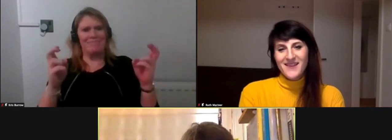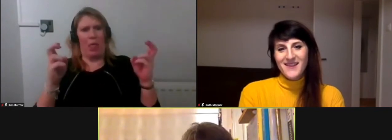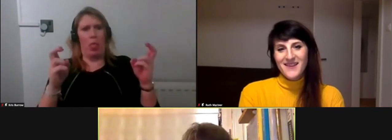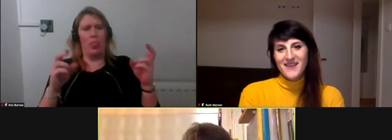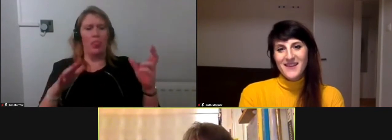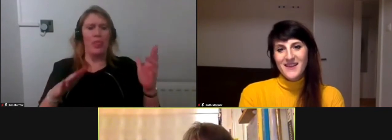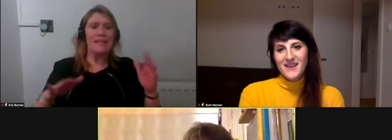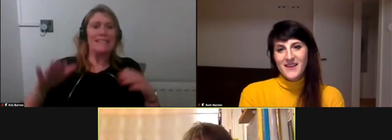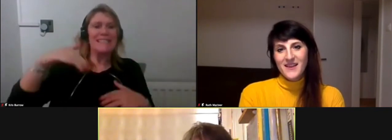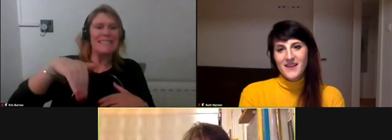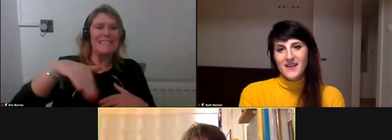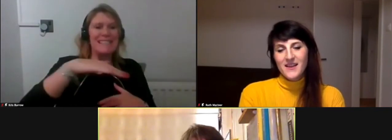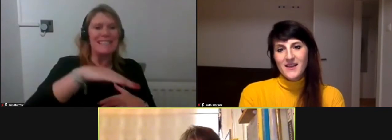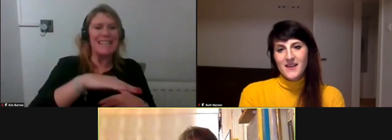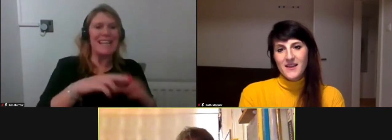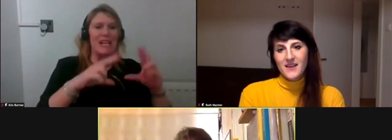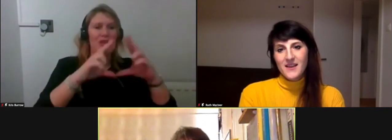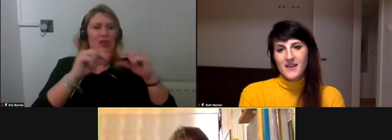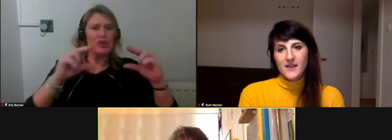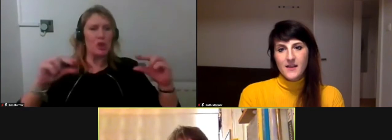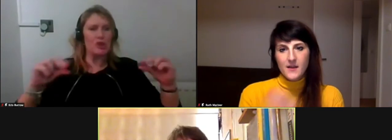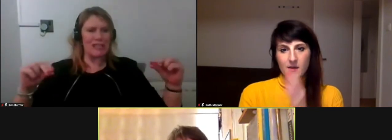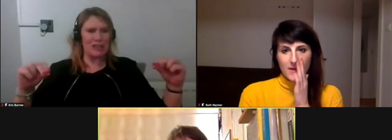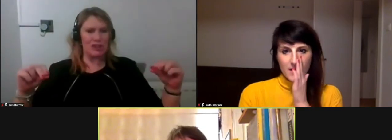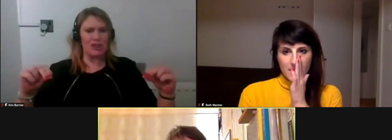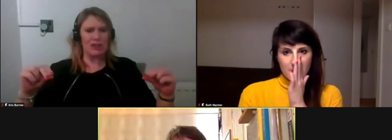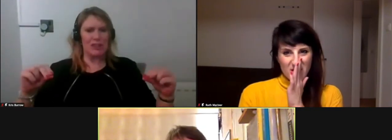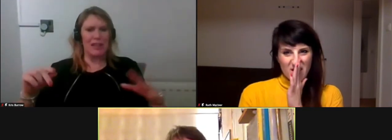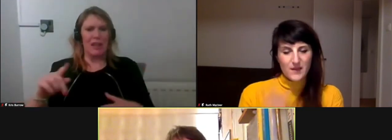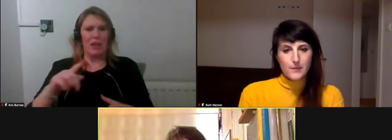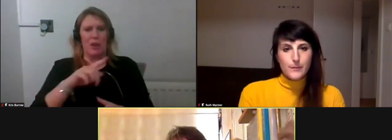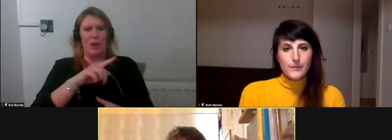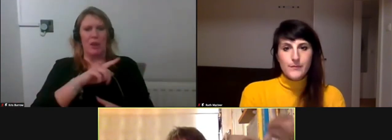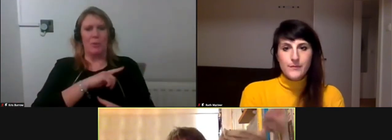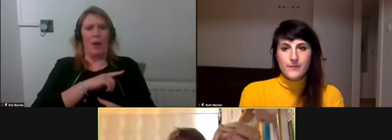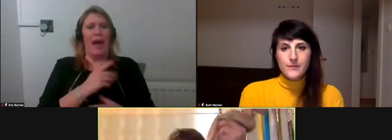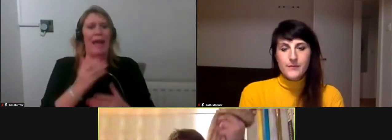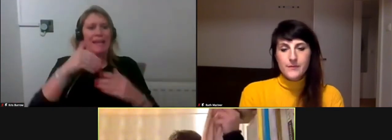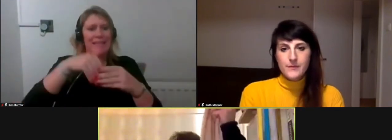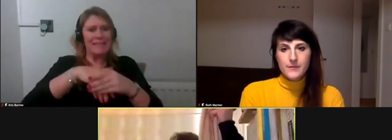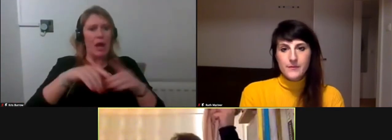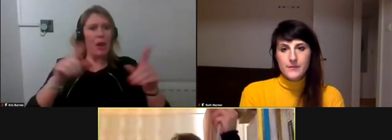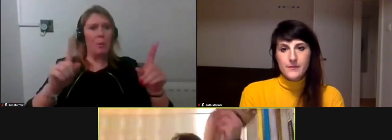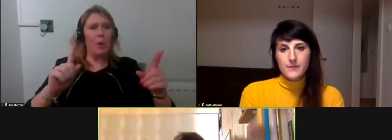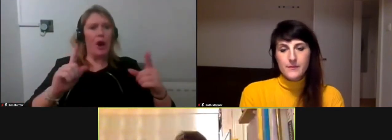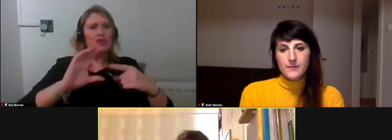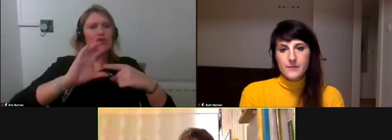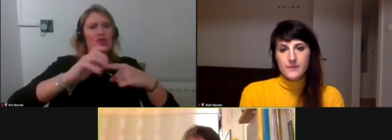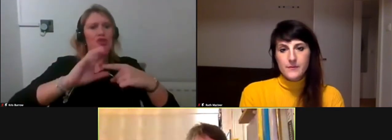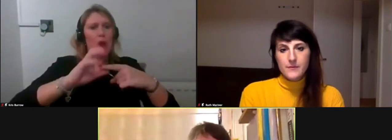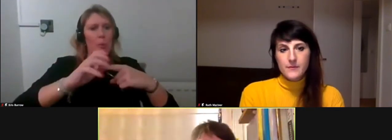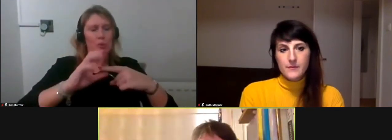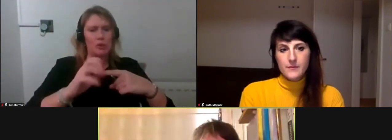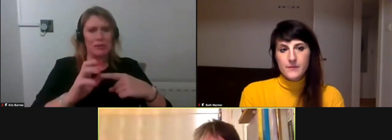essentially it's... little stones encased